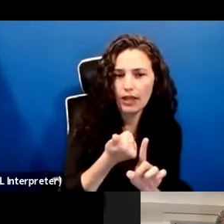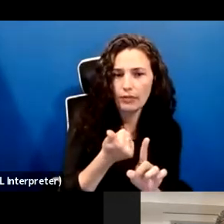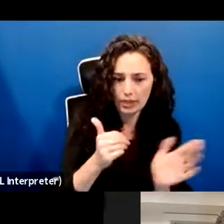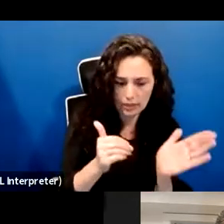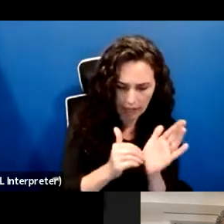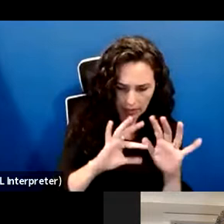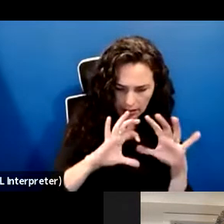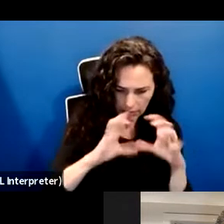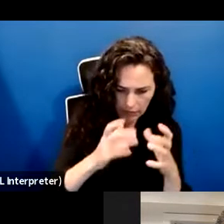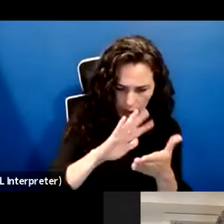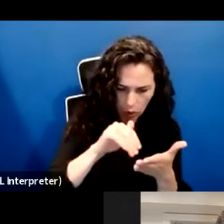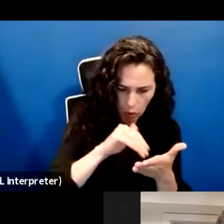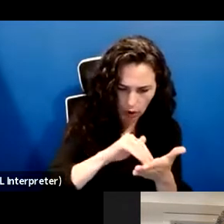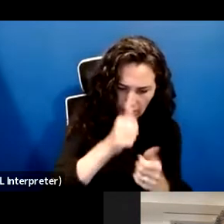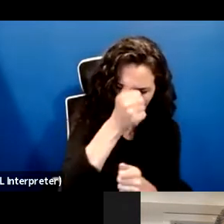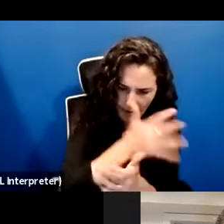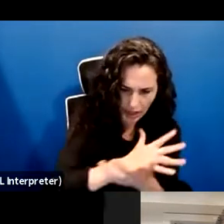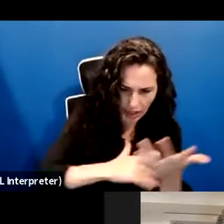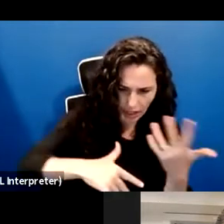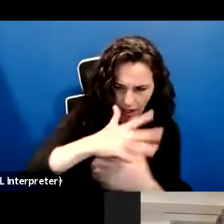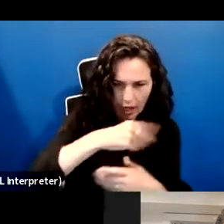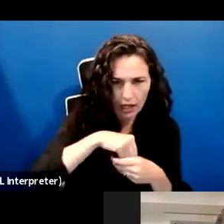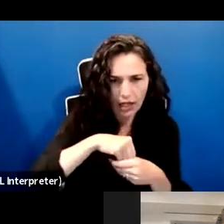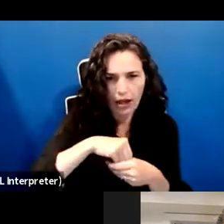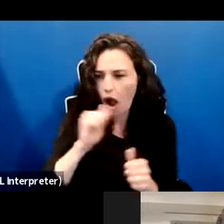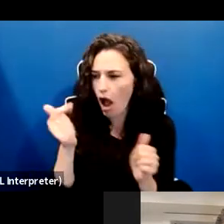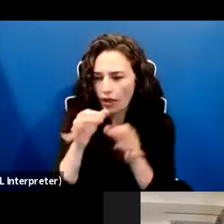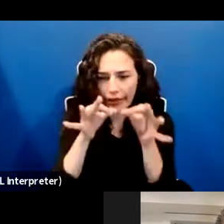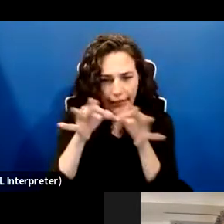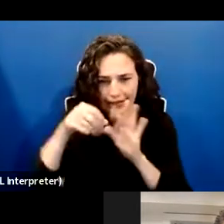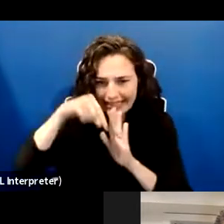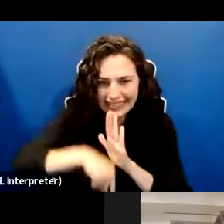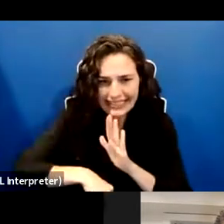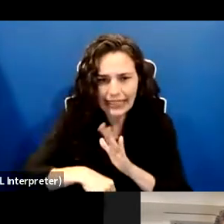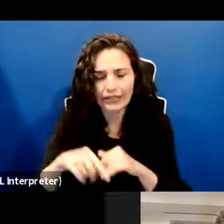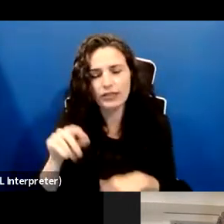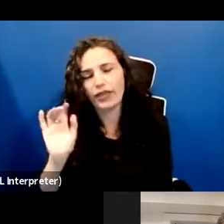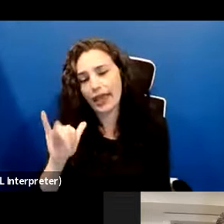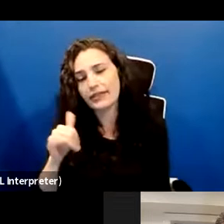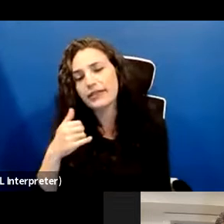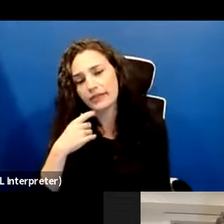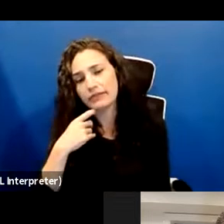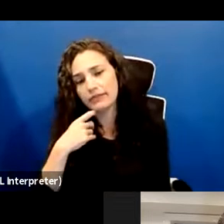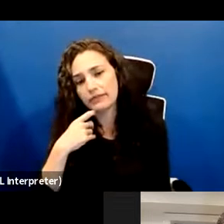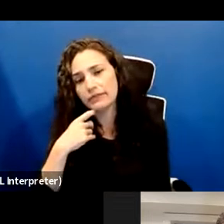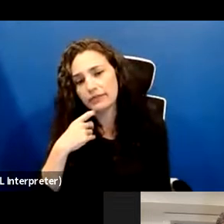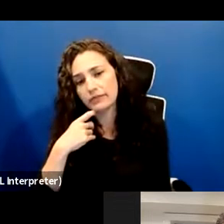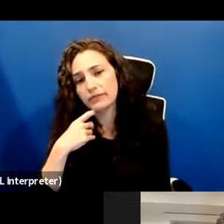and what's wrapping it all the time, and into the details, you know, this is one of them. Parents don't want to see blood on your shoes